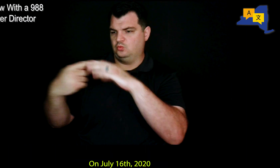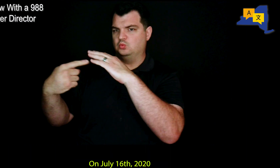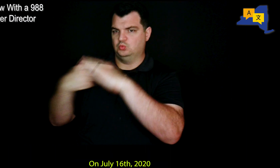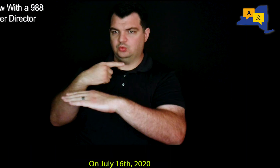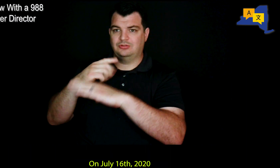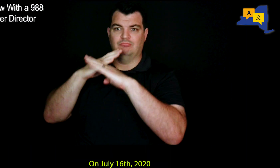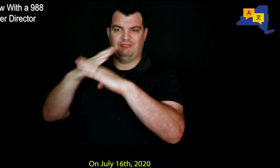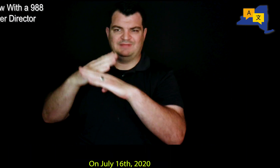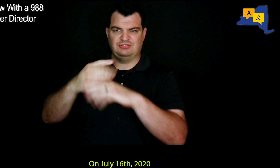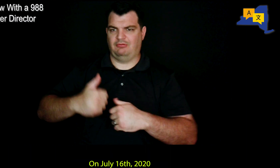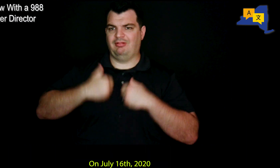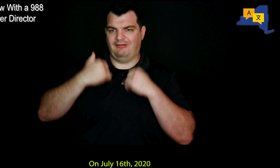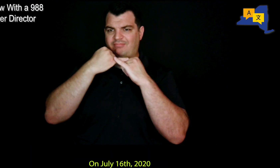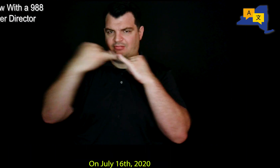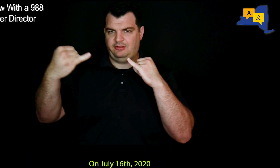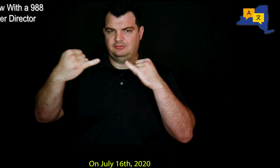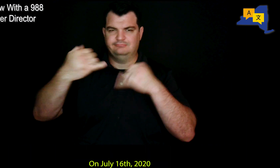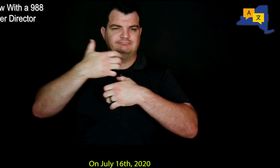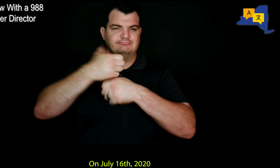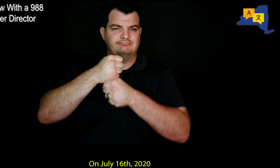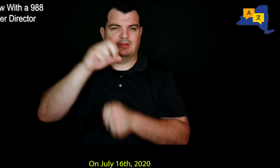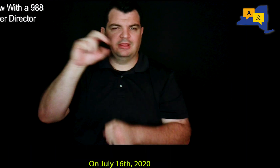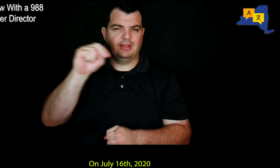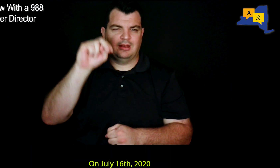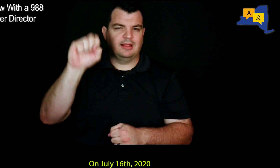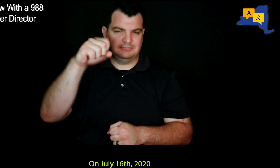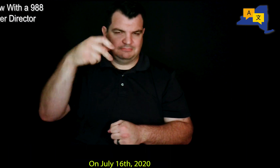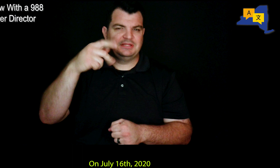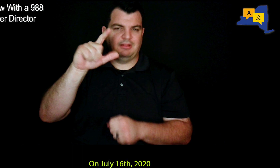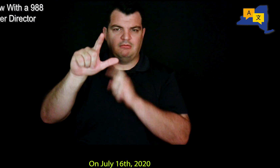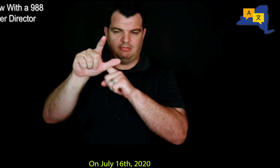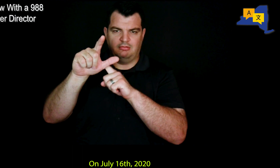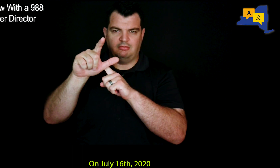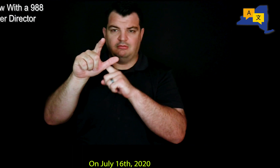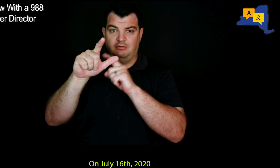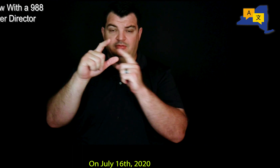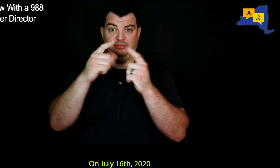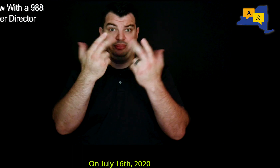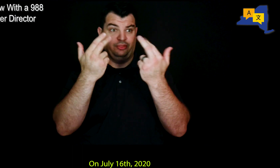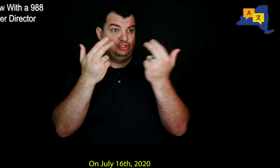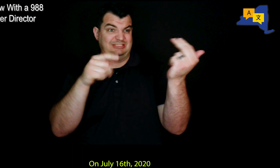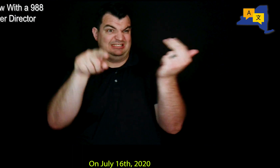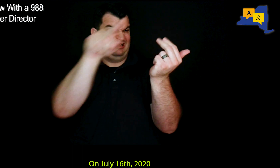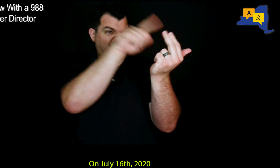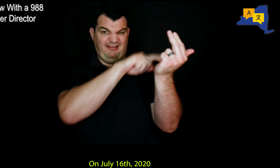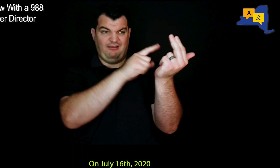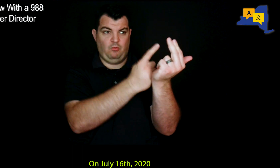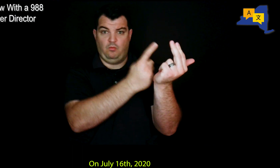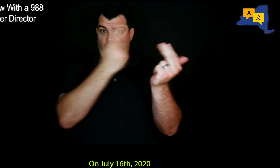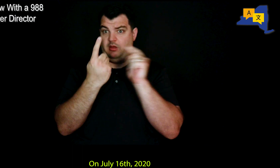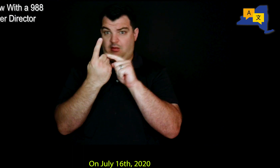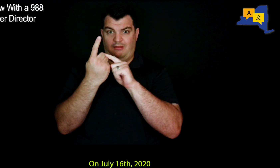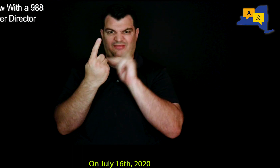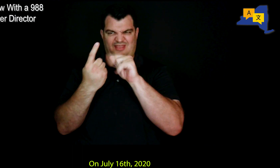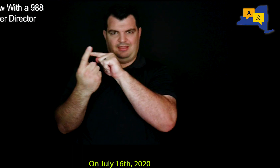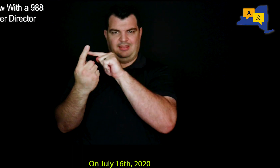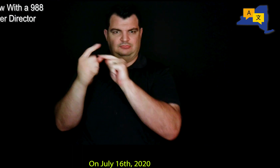On July 16th, 2020